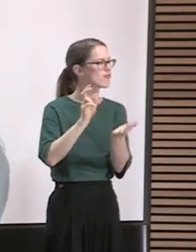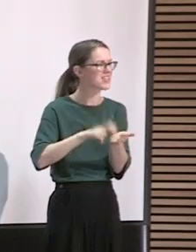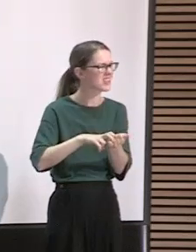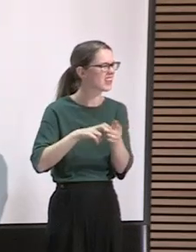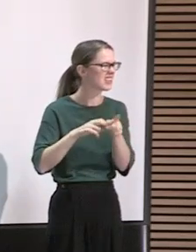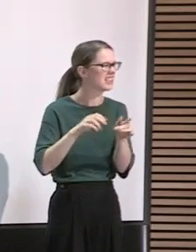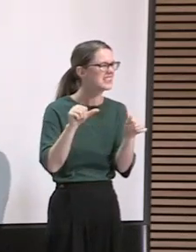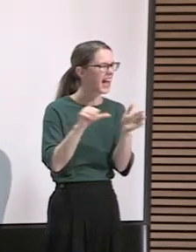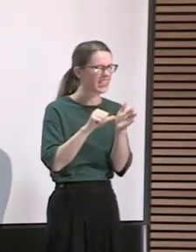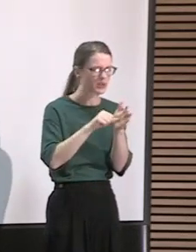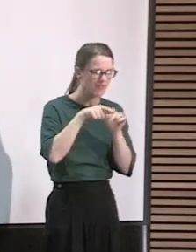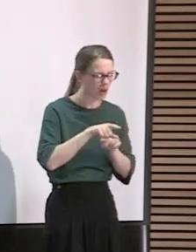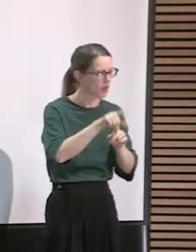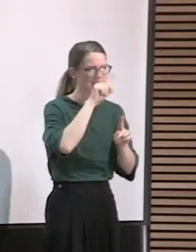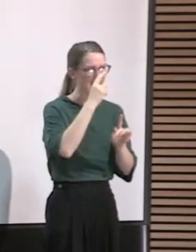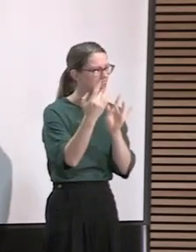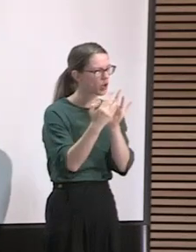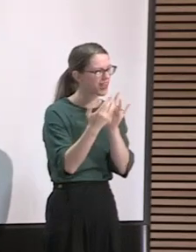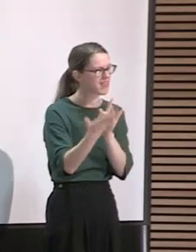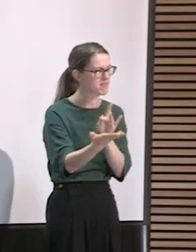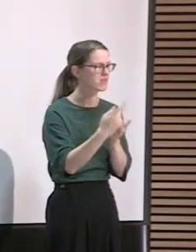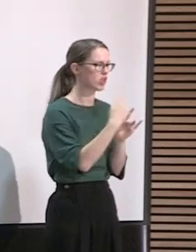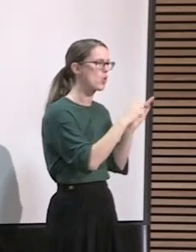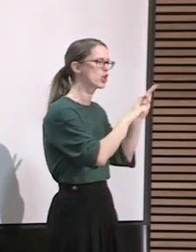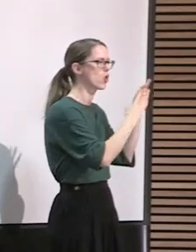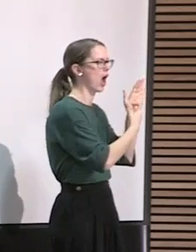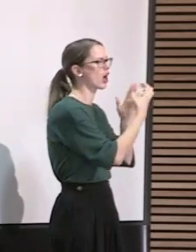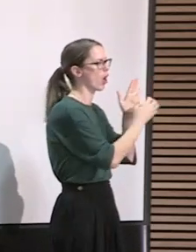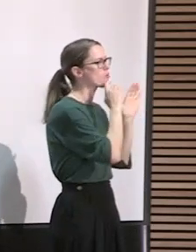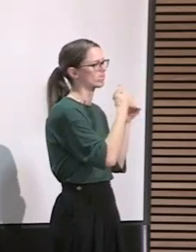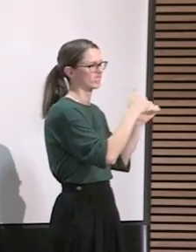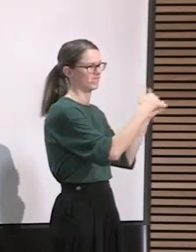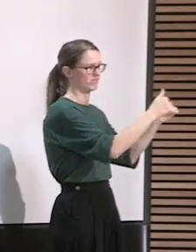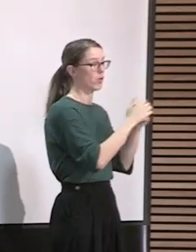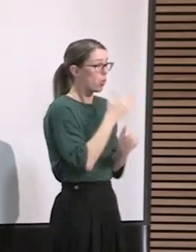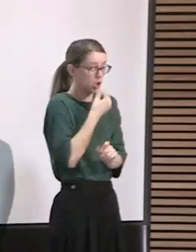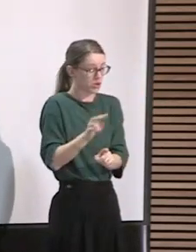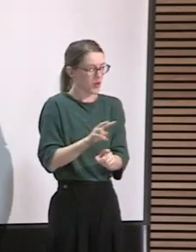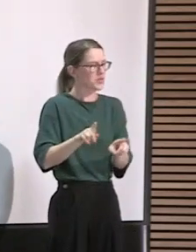many people don't register their Hop or Snapper cards and, therefore,